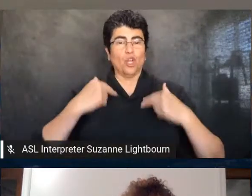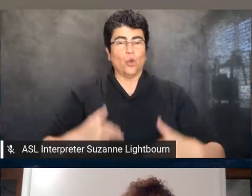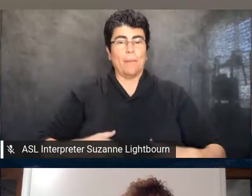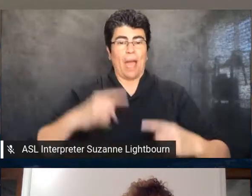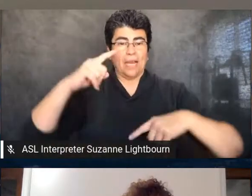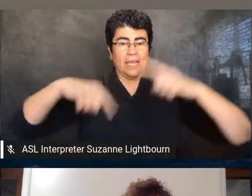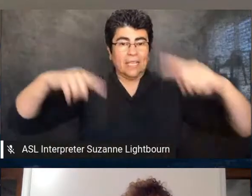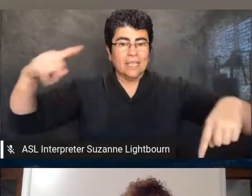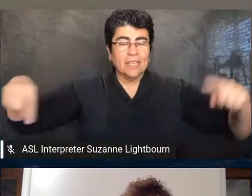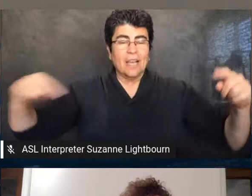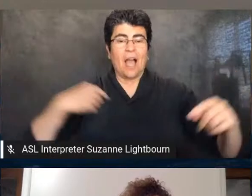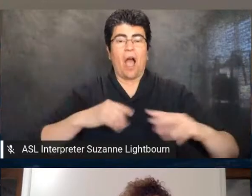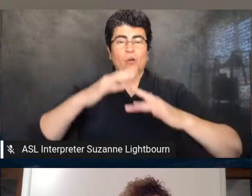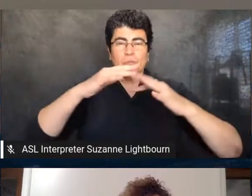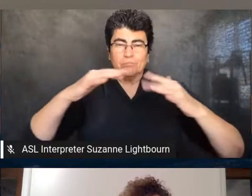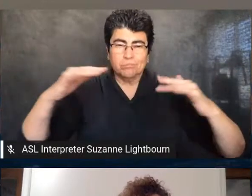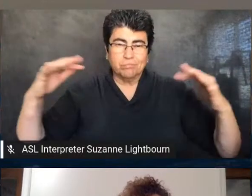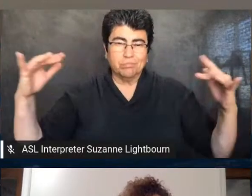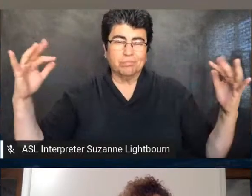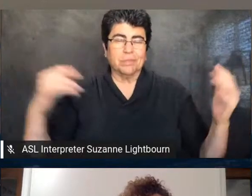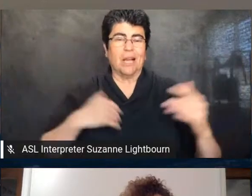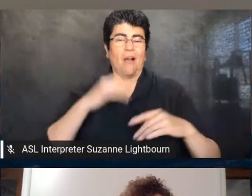the diversity of disability,